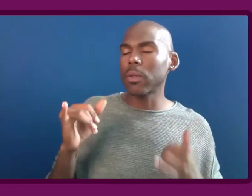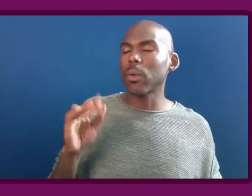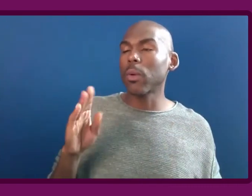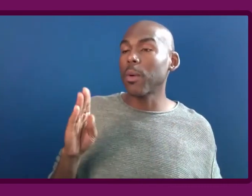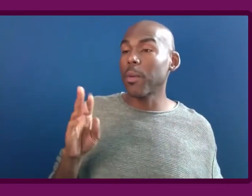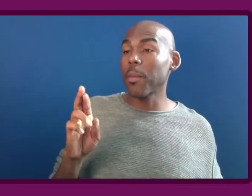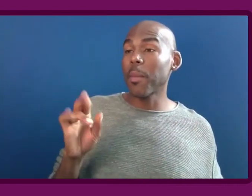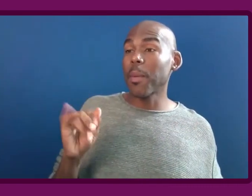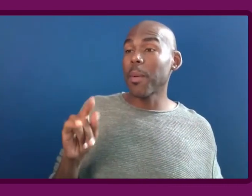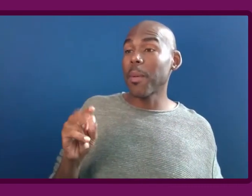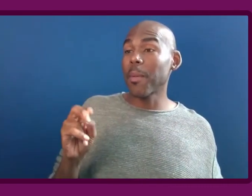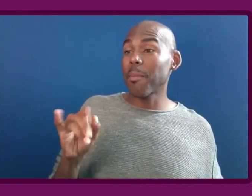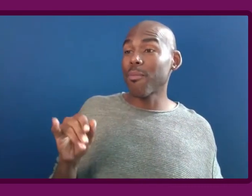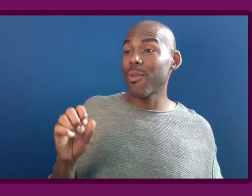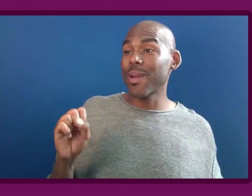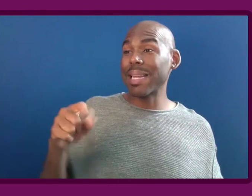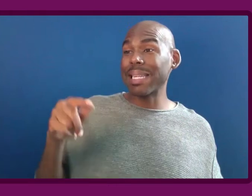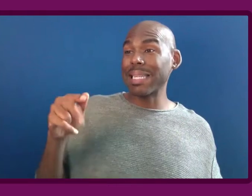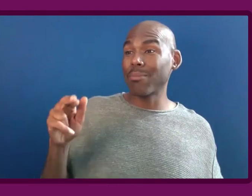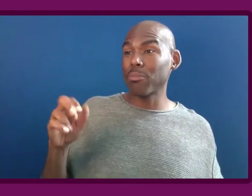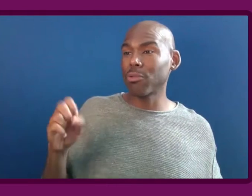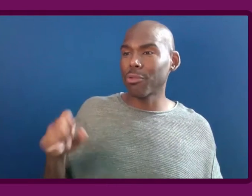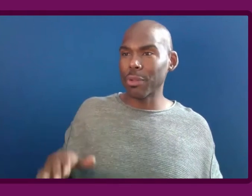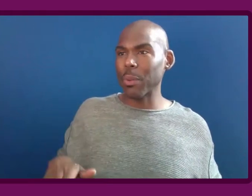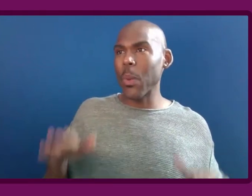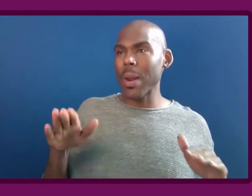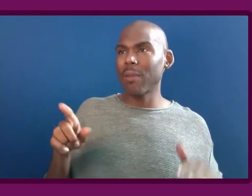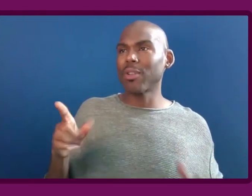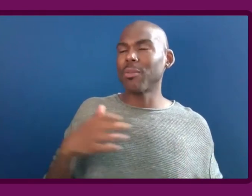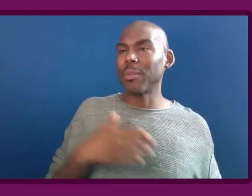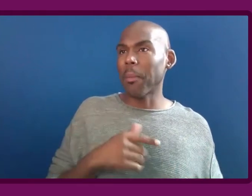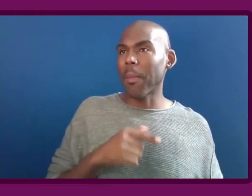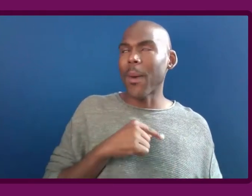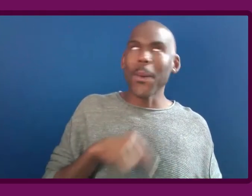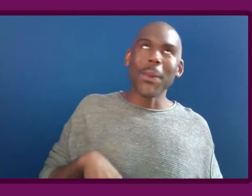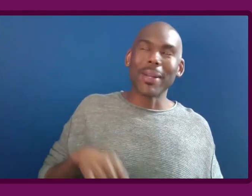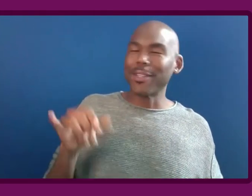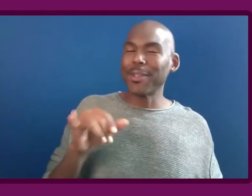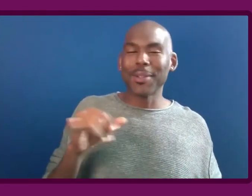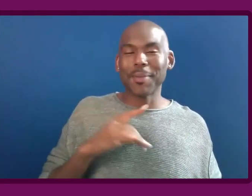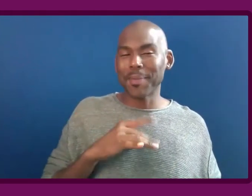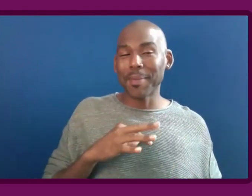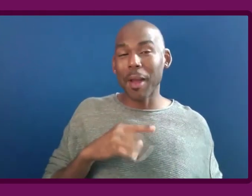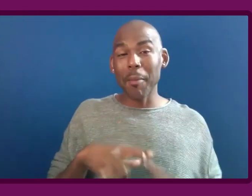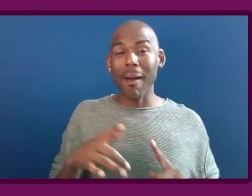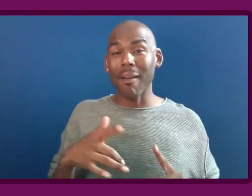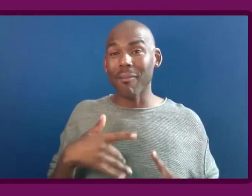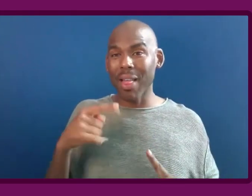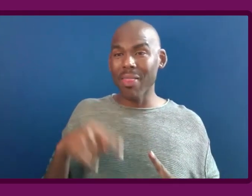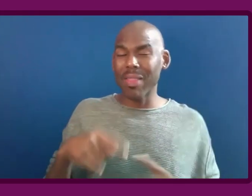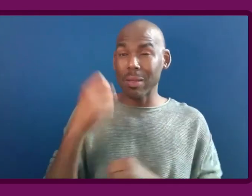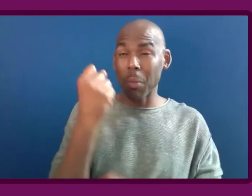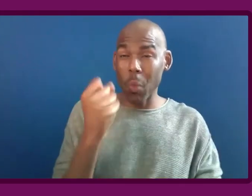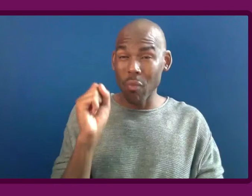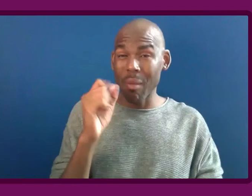are marginalized, people who are poor and have disabilities. I don't see that. That's my concern with it. Maryangel Garcia-Ramos: